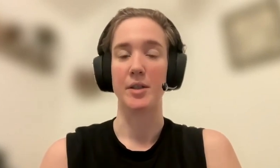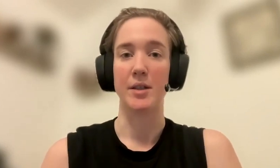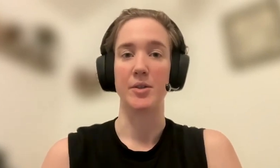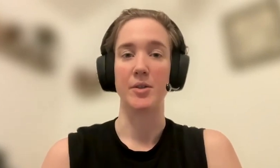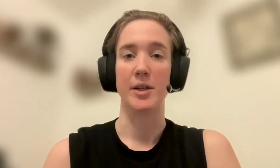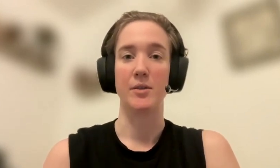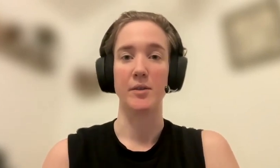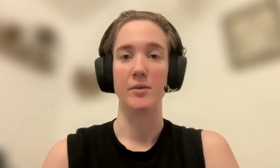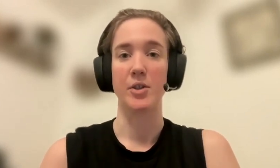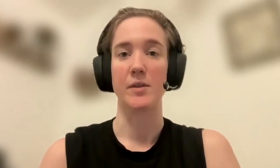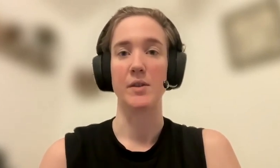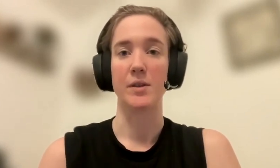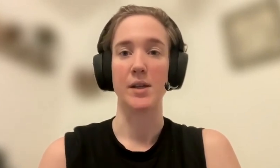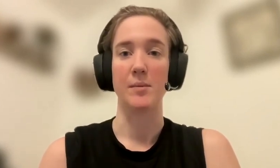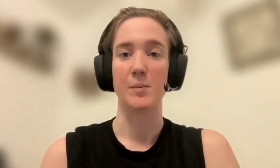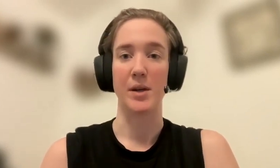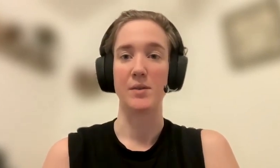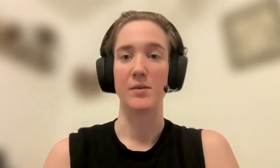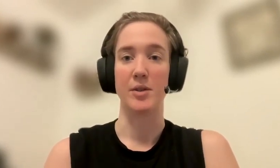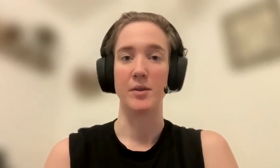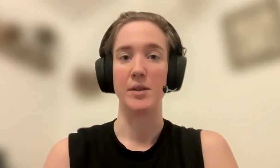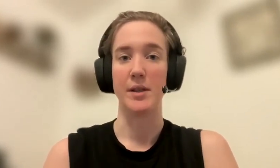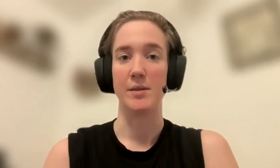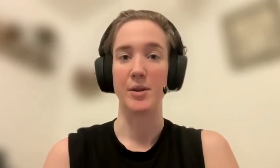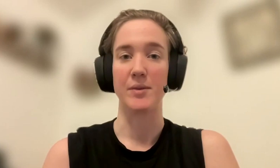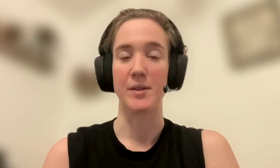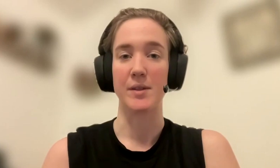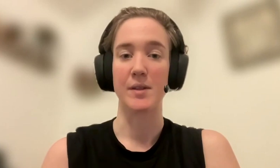in the digital and to create different versions of the same space for different needs and preferences.